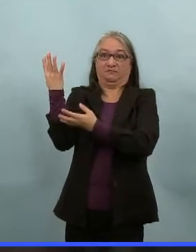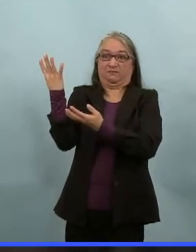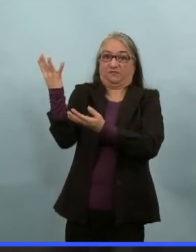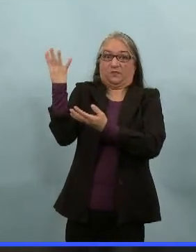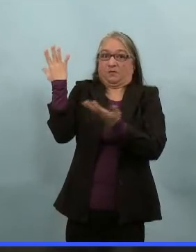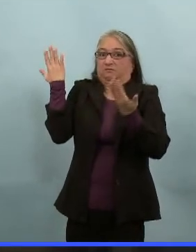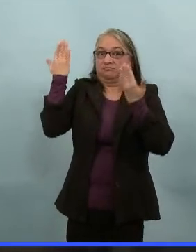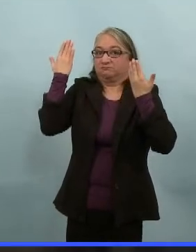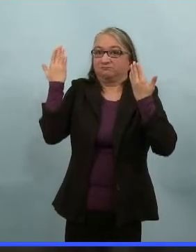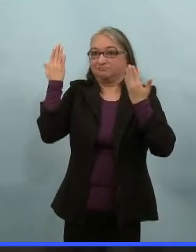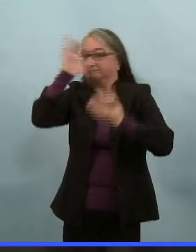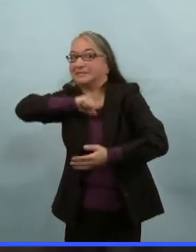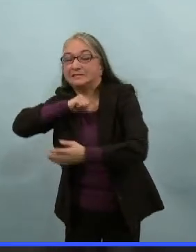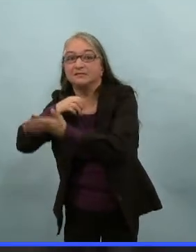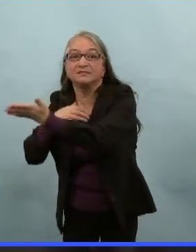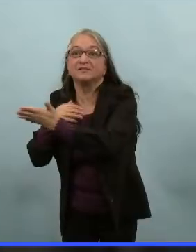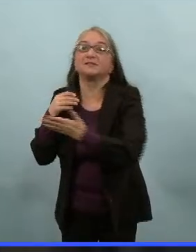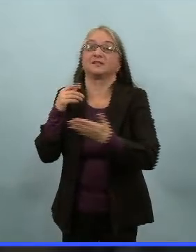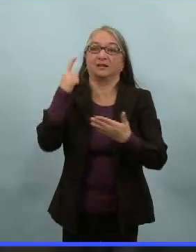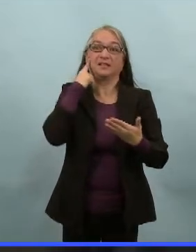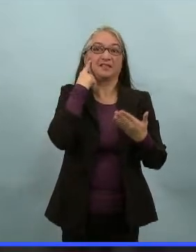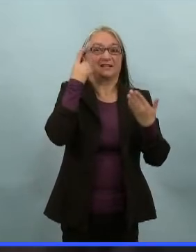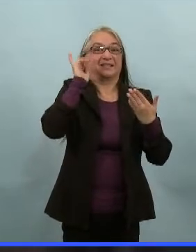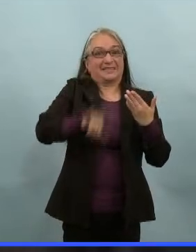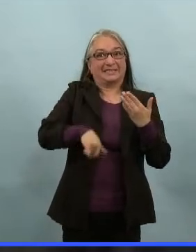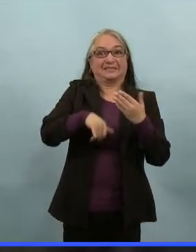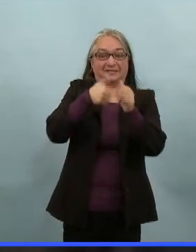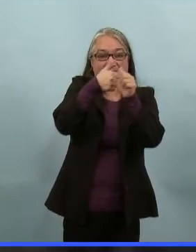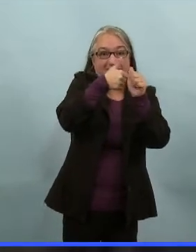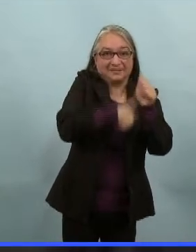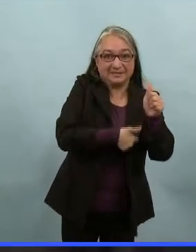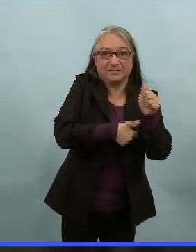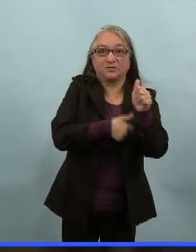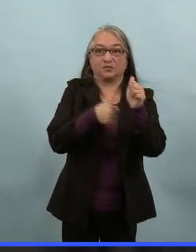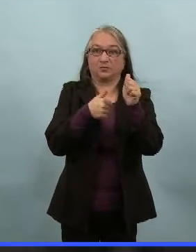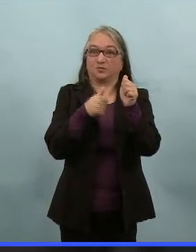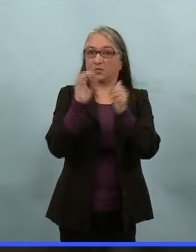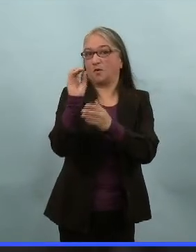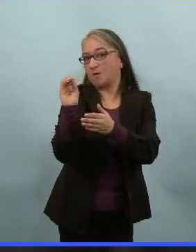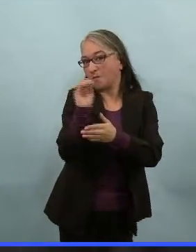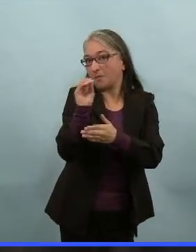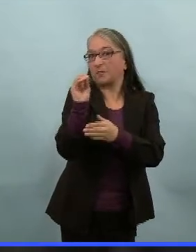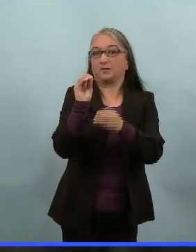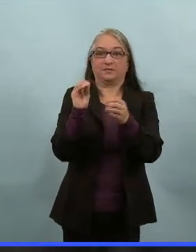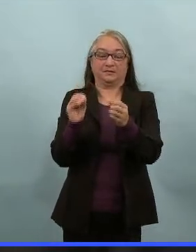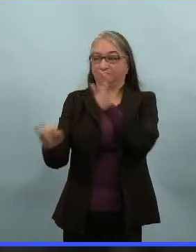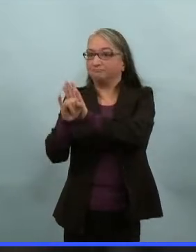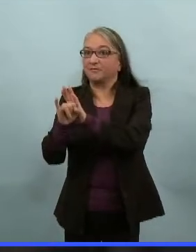case we identify we're missing out maybe eight maybe ten cases as well so from a rapid antigen